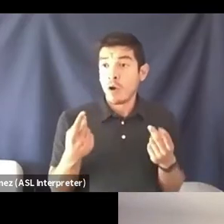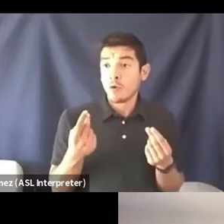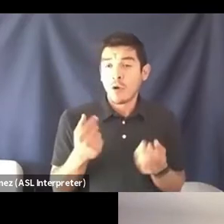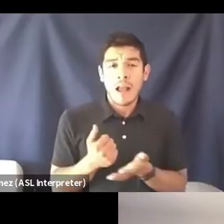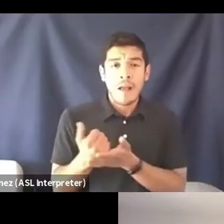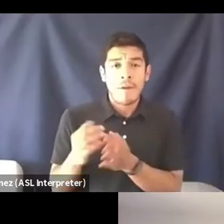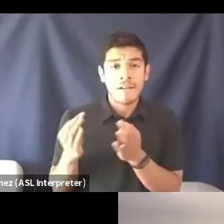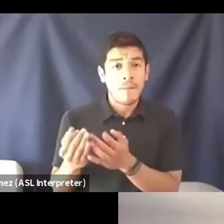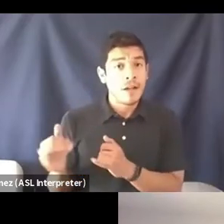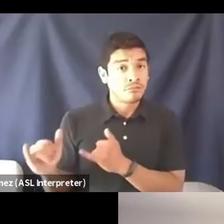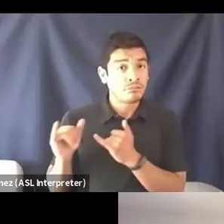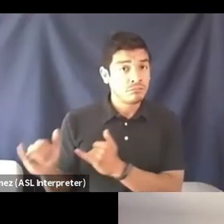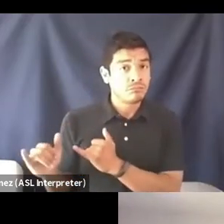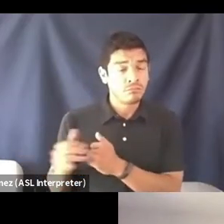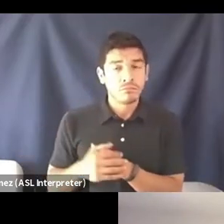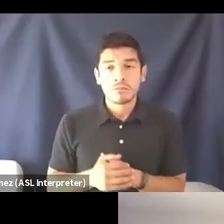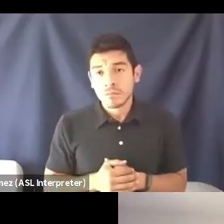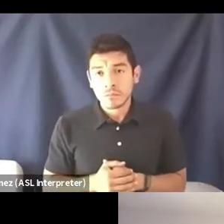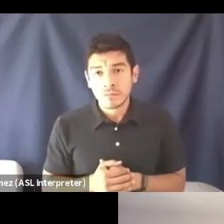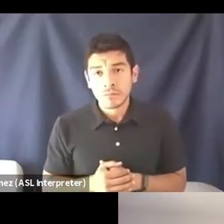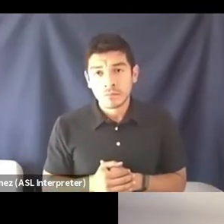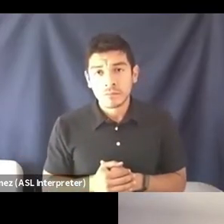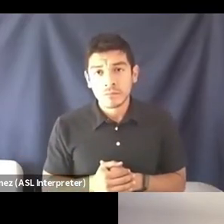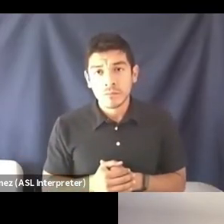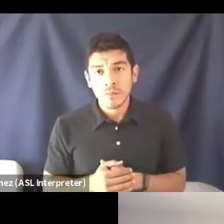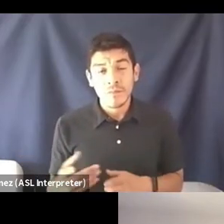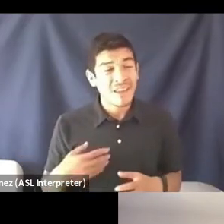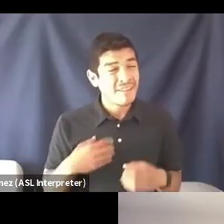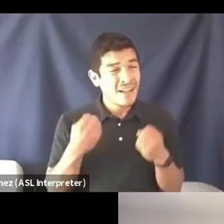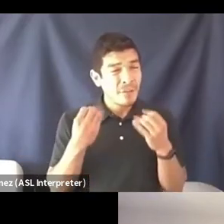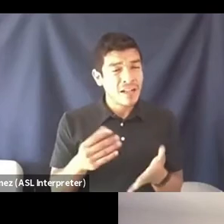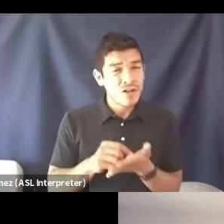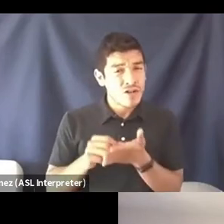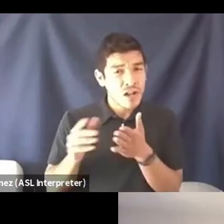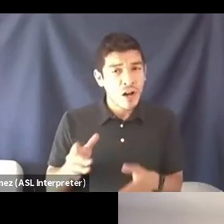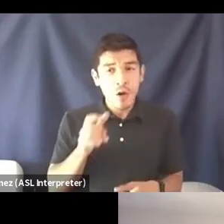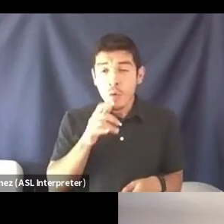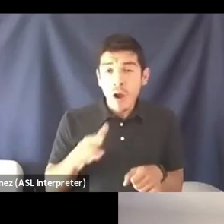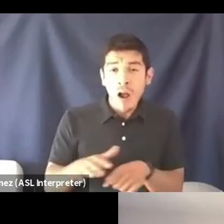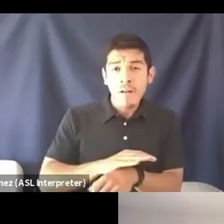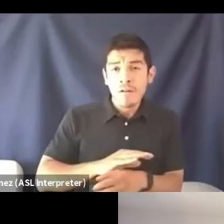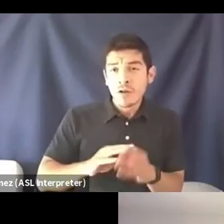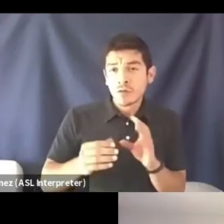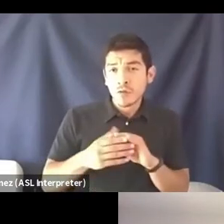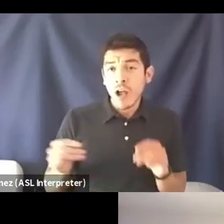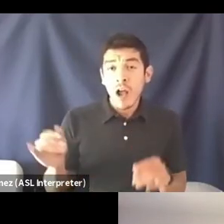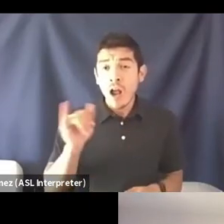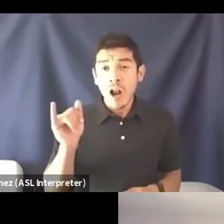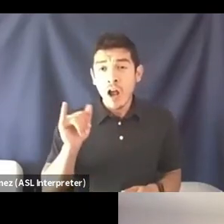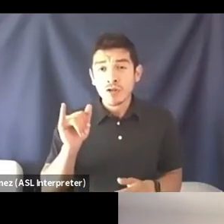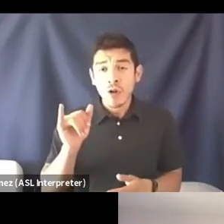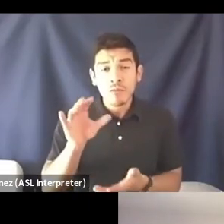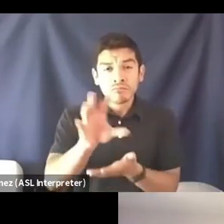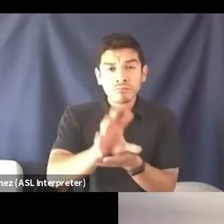And the many people, like there are many journalists. They're covering the story and also filming the public events, like press conference